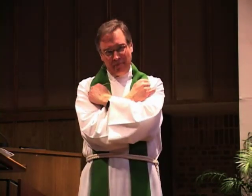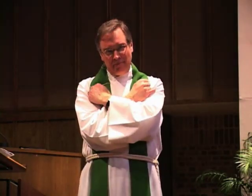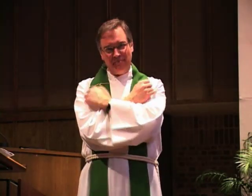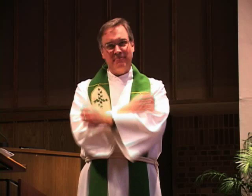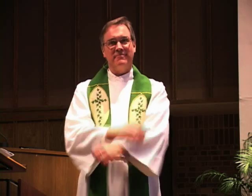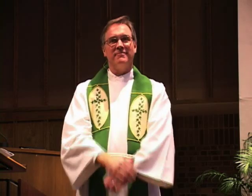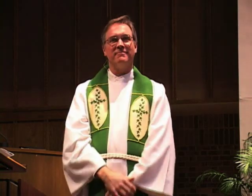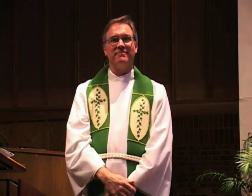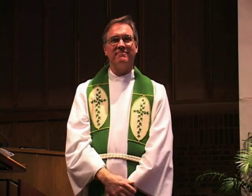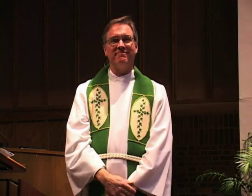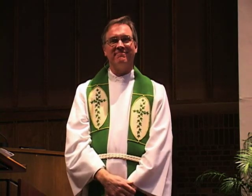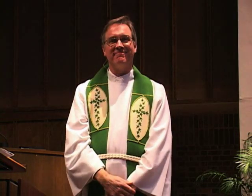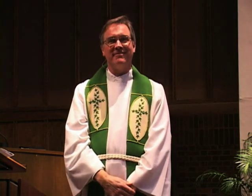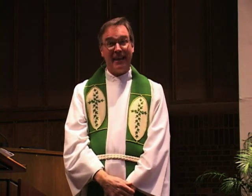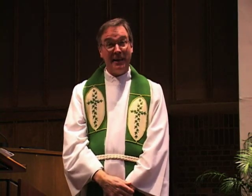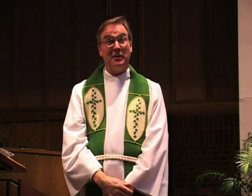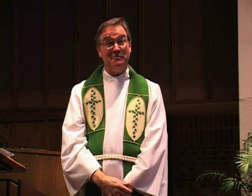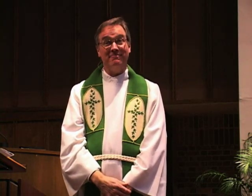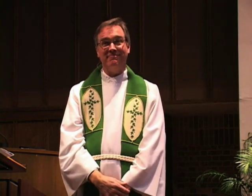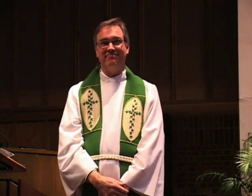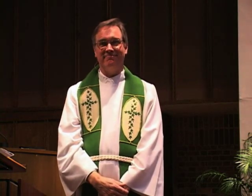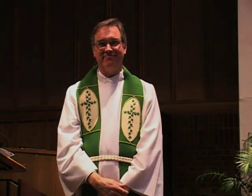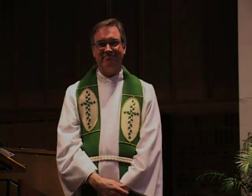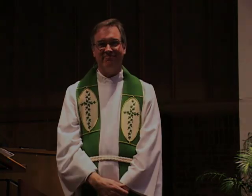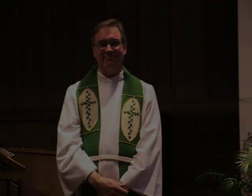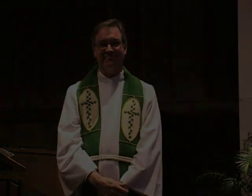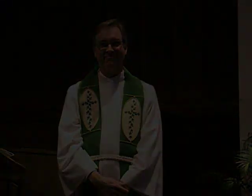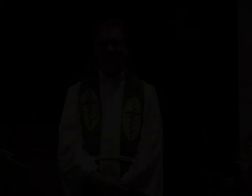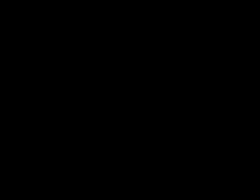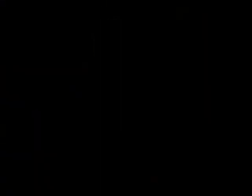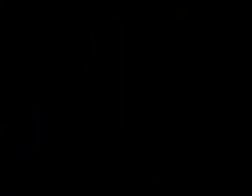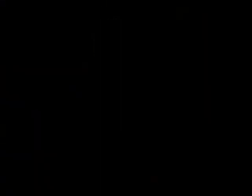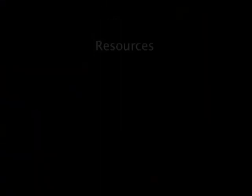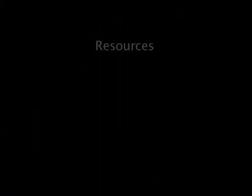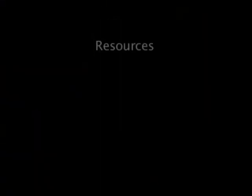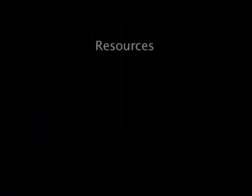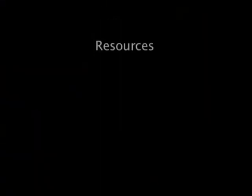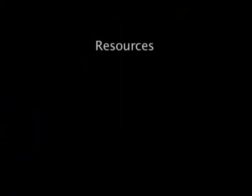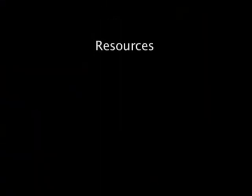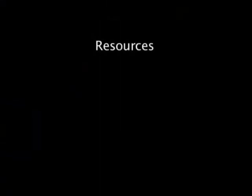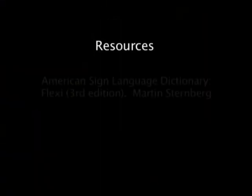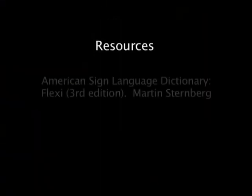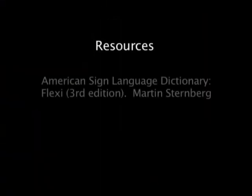plays softly in the background] Part two of See it, Say it, Sign it, Using American Sign